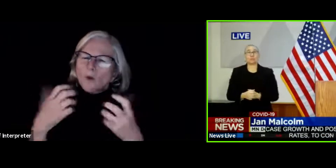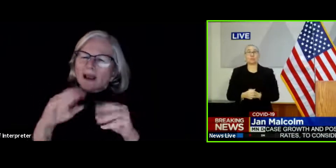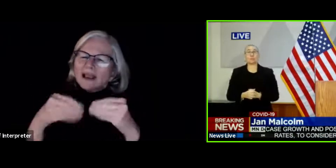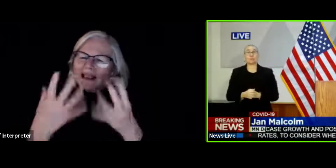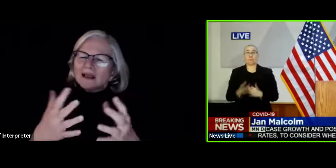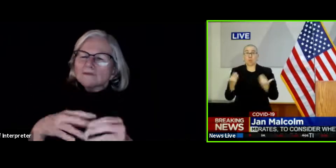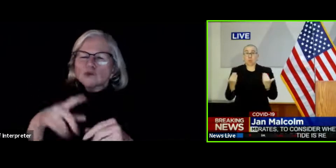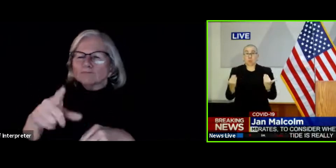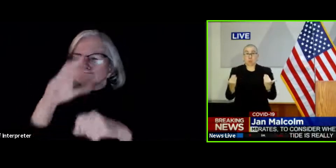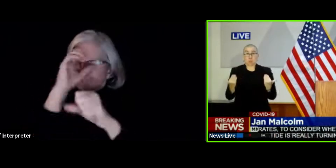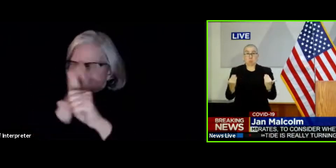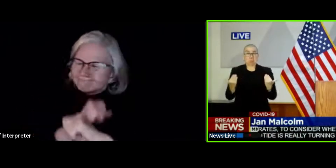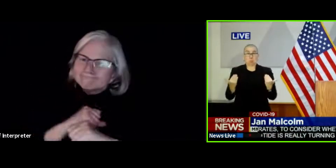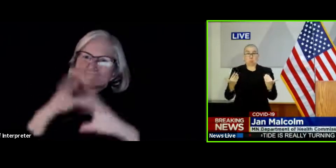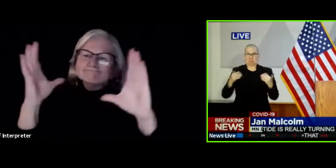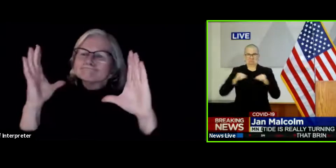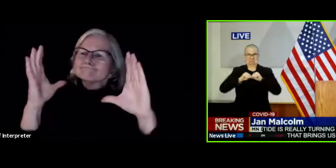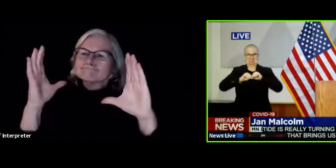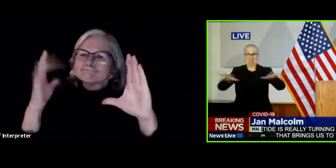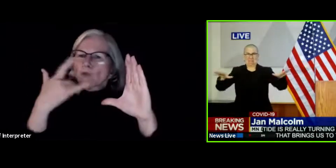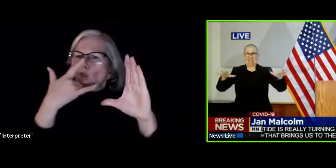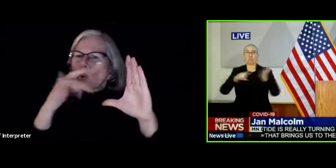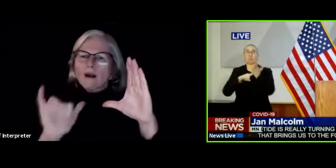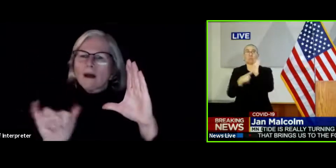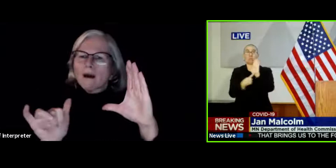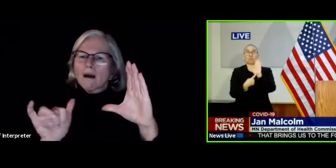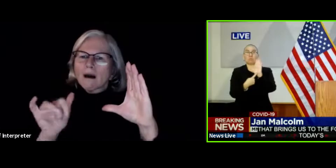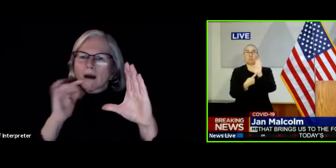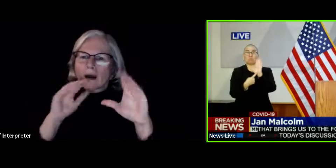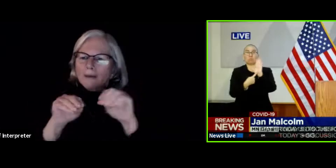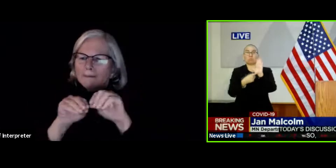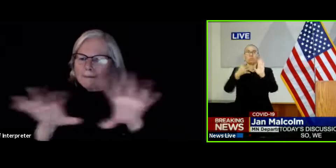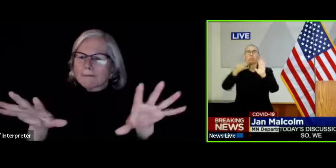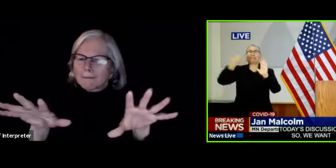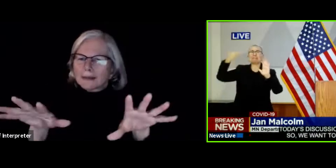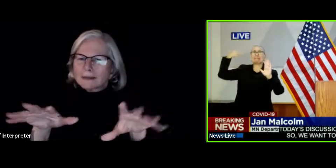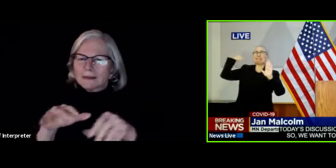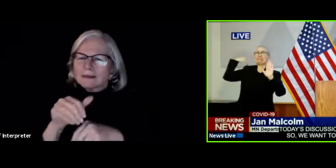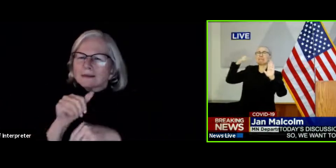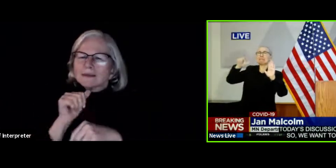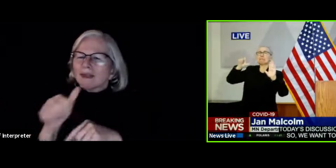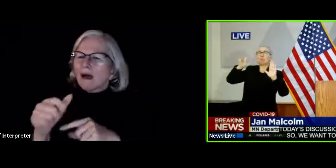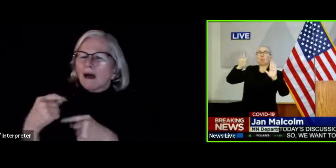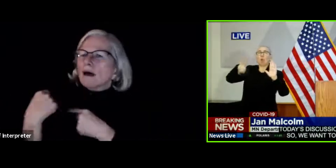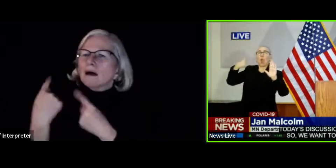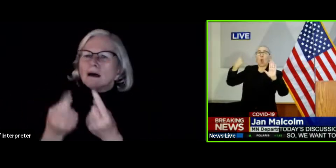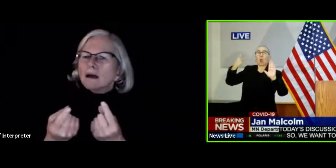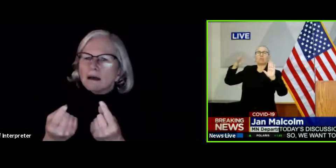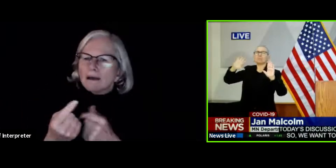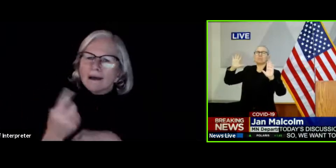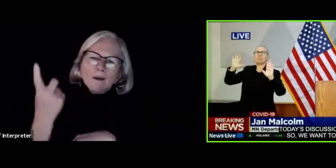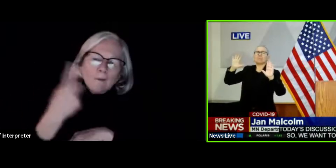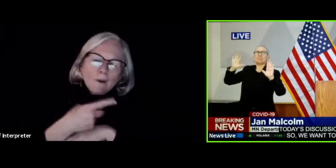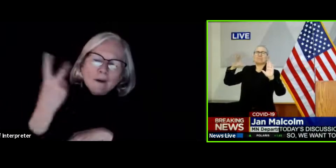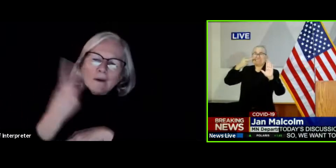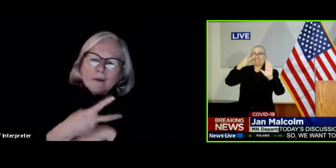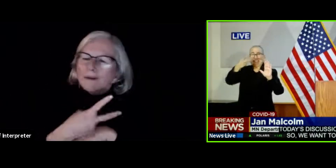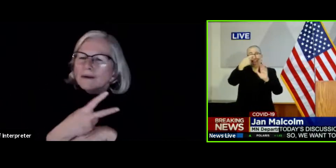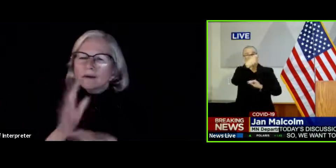RATHER LOAN THAN LOOKING SIMPLY AT WHAT HAPPENED OVER THE LAST 24 HOURS OR SEVERAL DAYS. IT REALLY IS EASY TO GETS FIXATED ON ANY